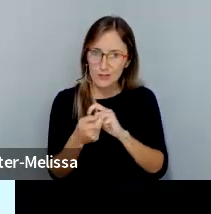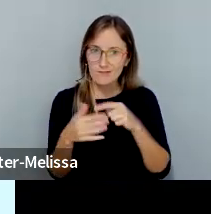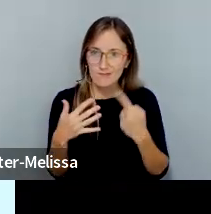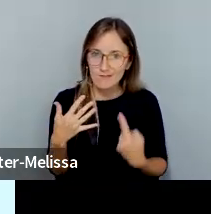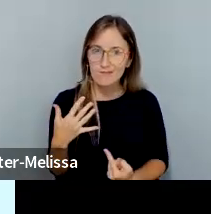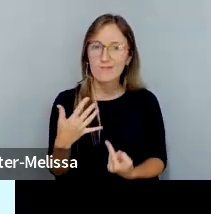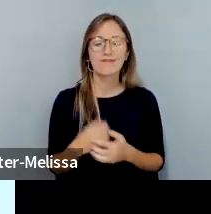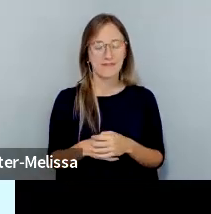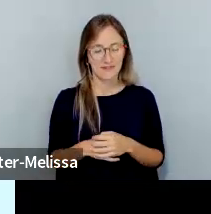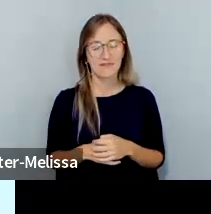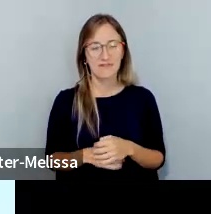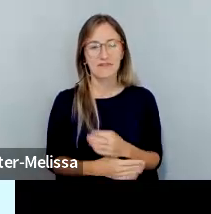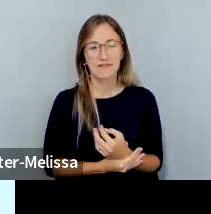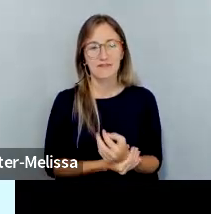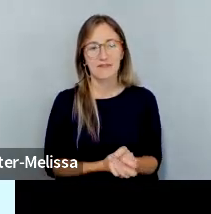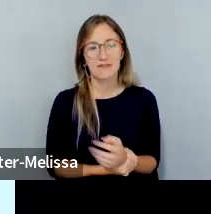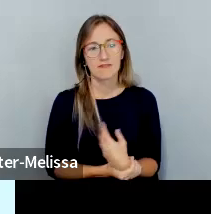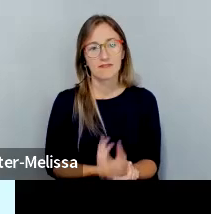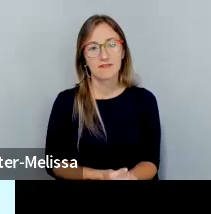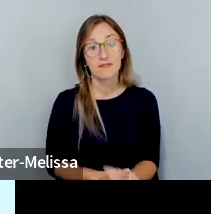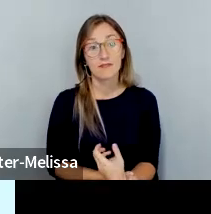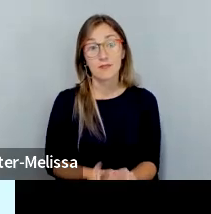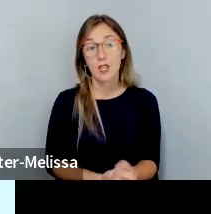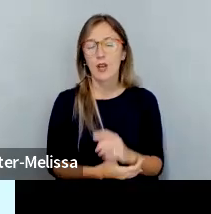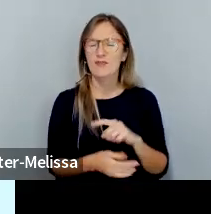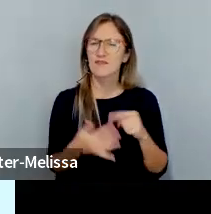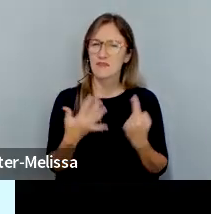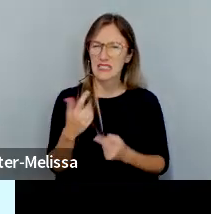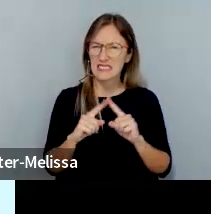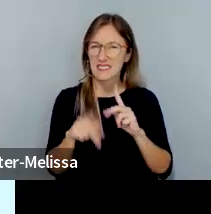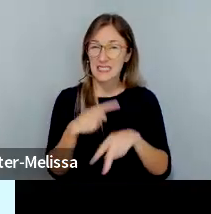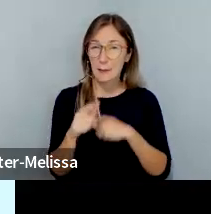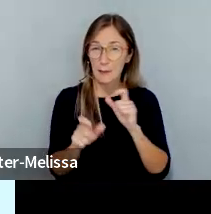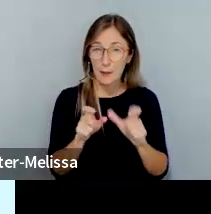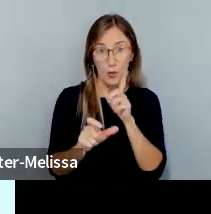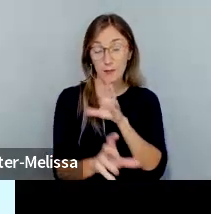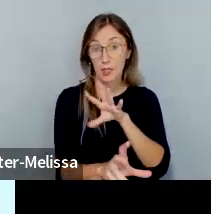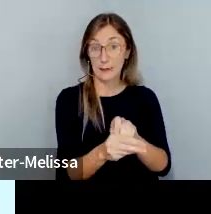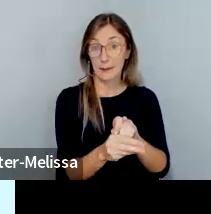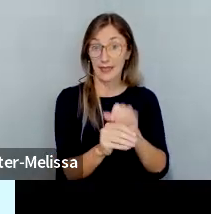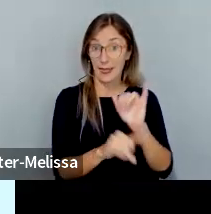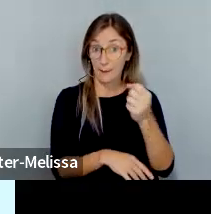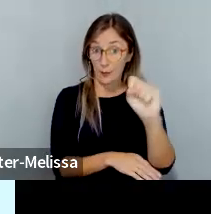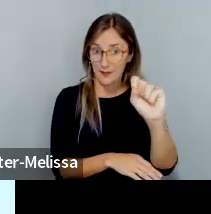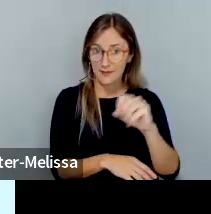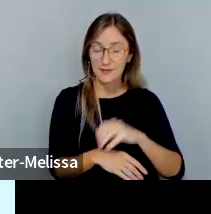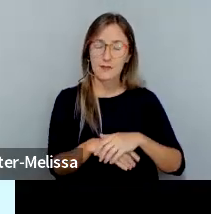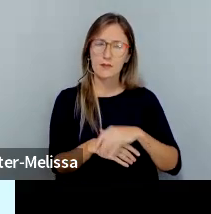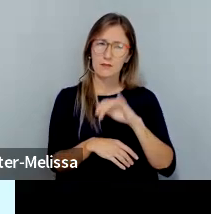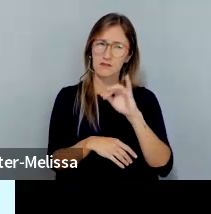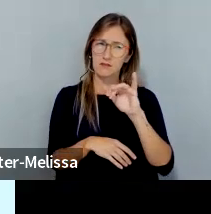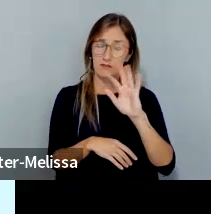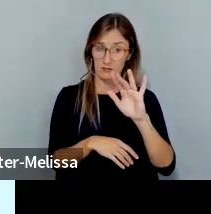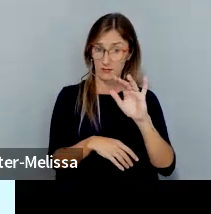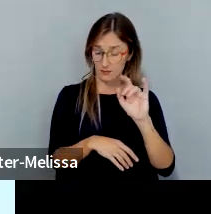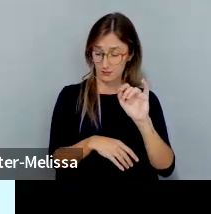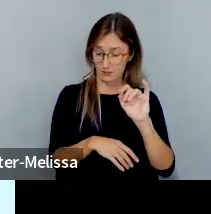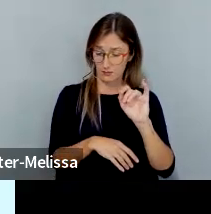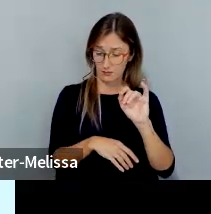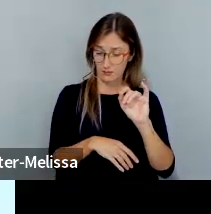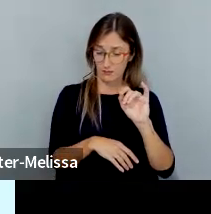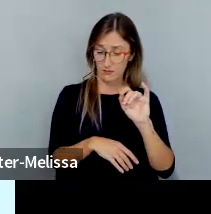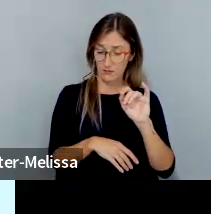to try to get some changes made. Those are just two examples of people who